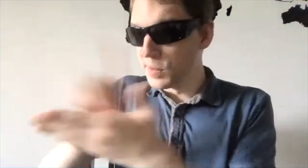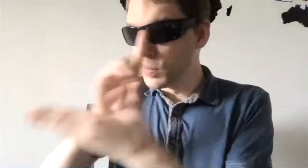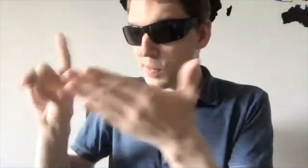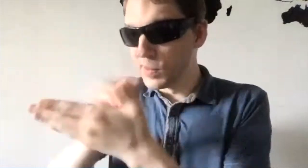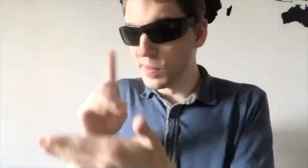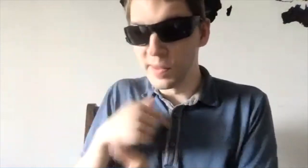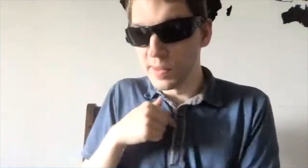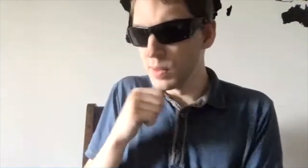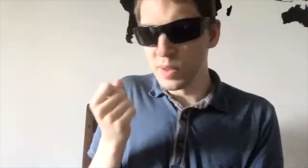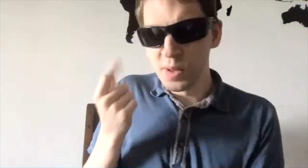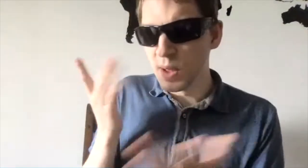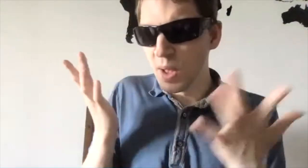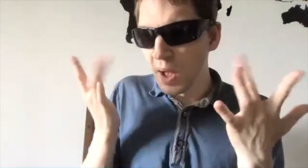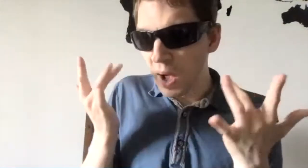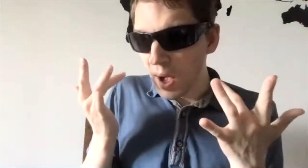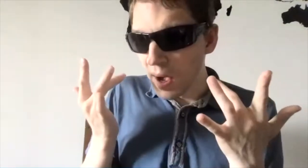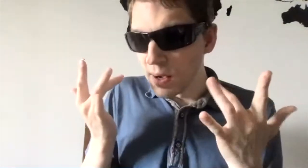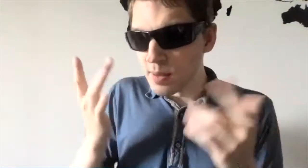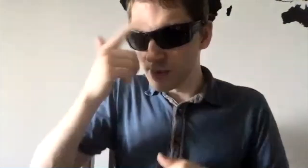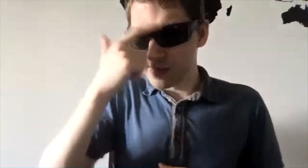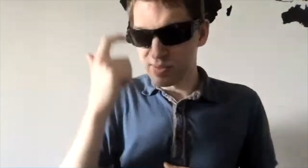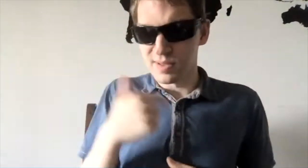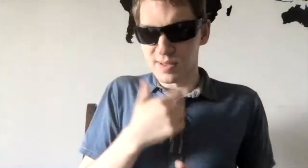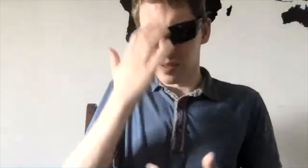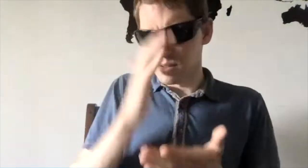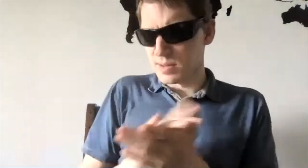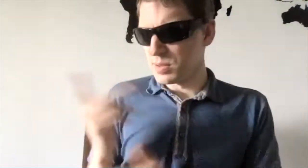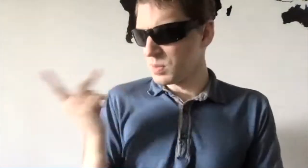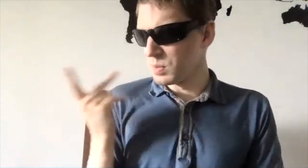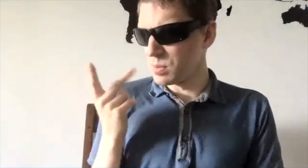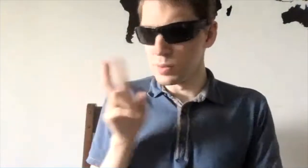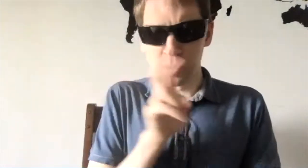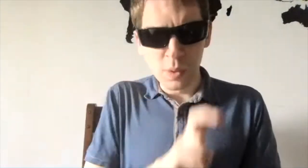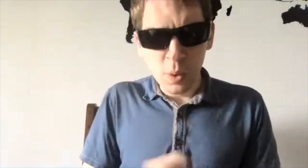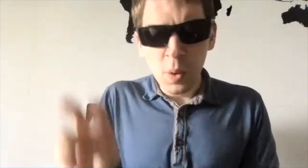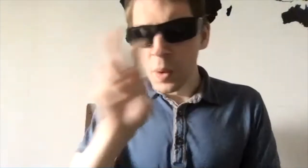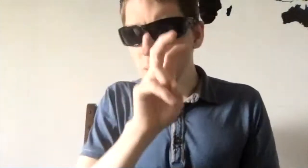I'm not sighted. I'm also a gay person. So of course, I've experienced